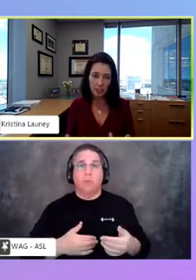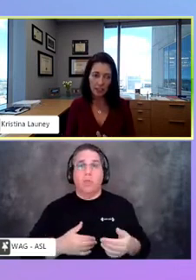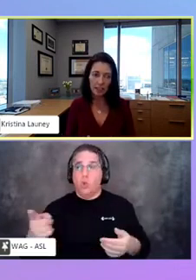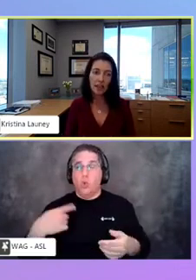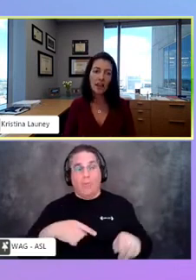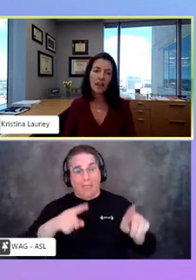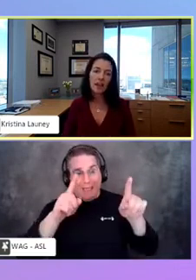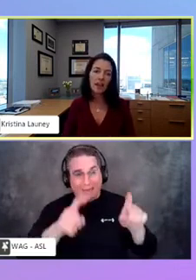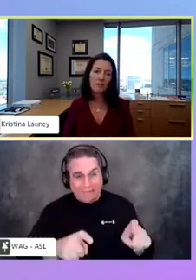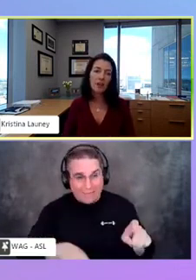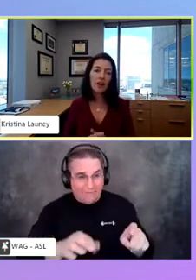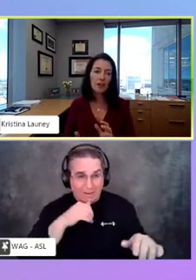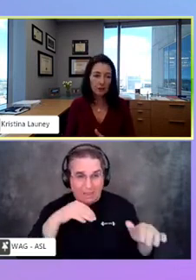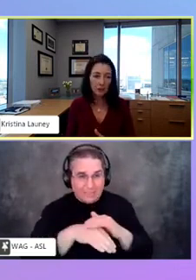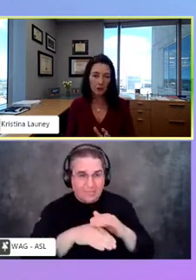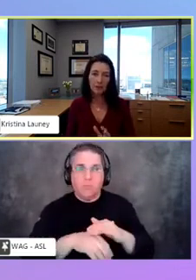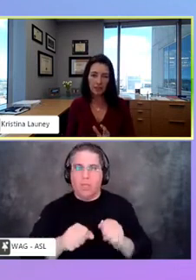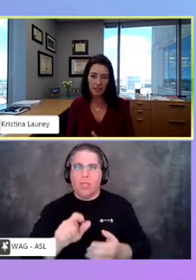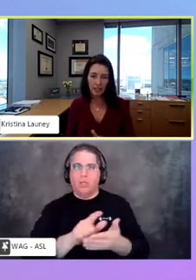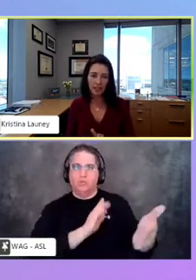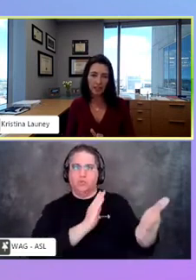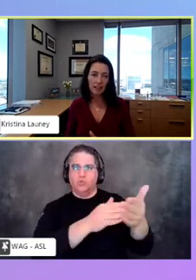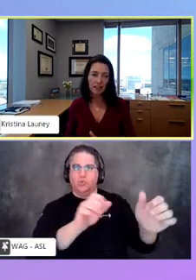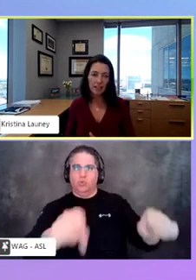were accessible. There's injury injury.